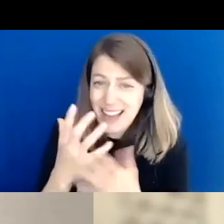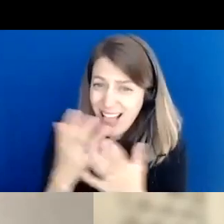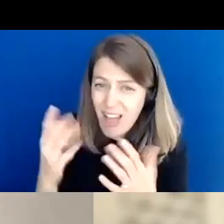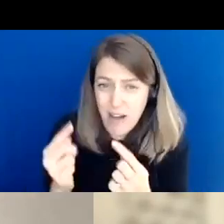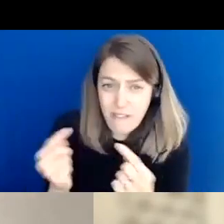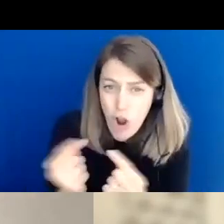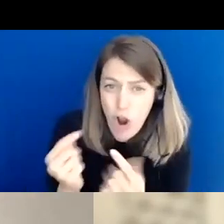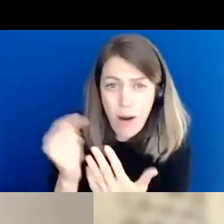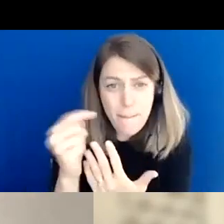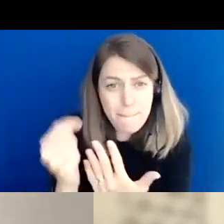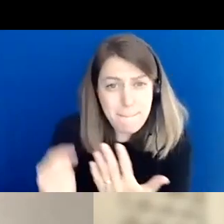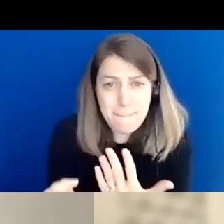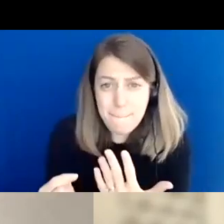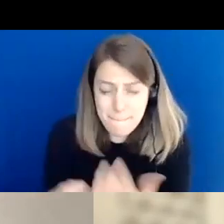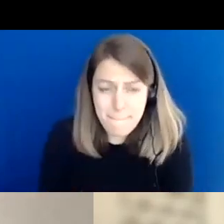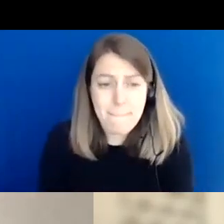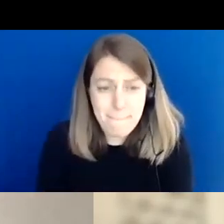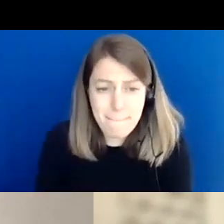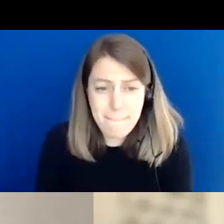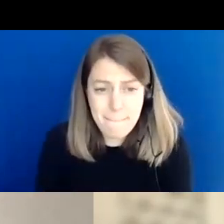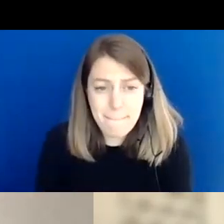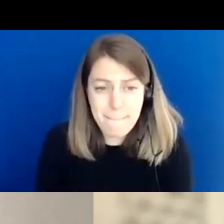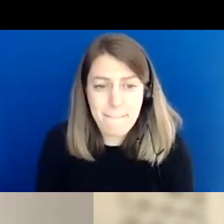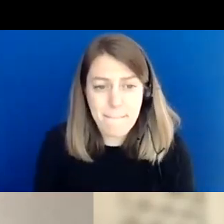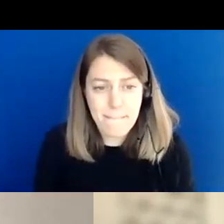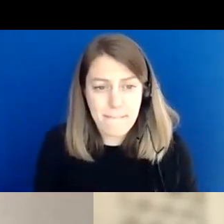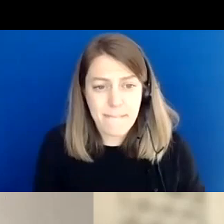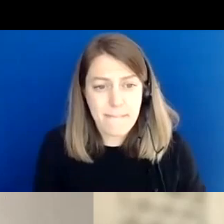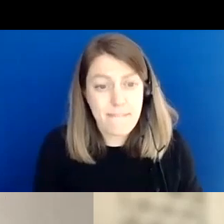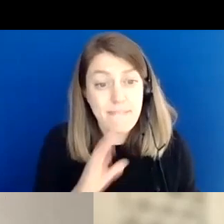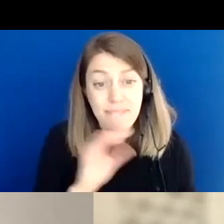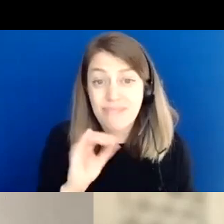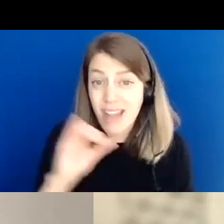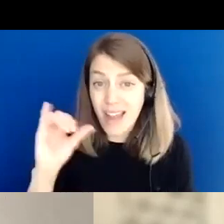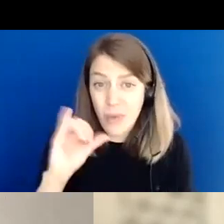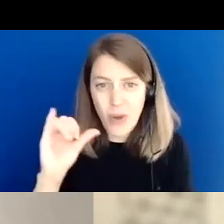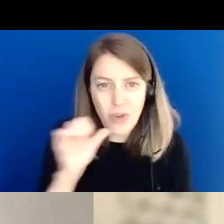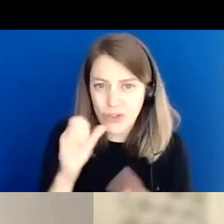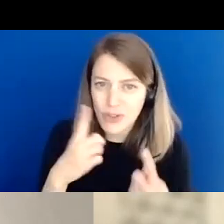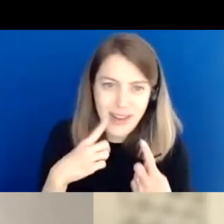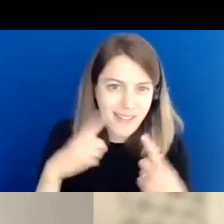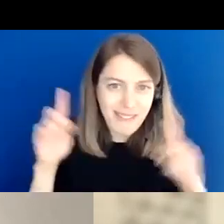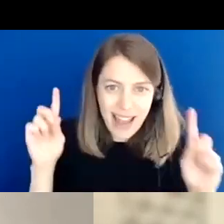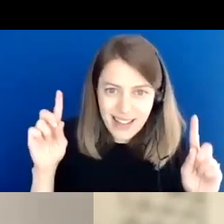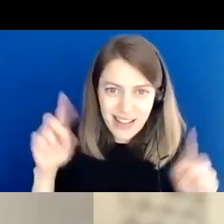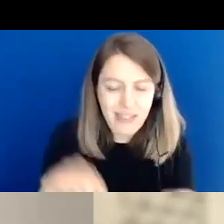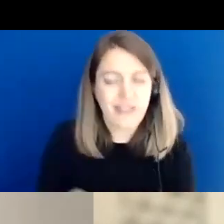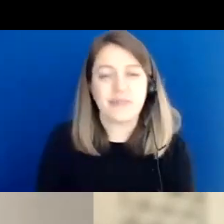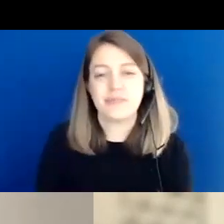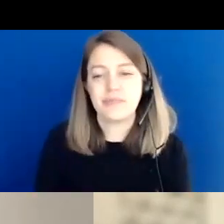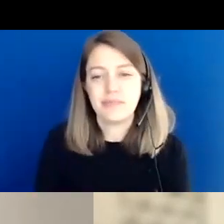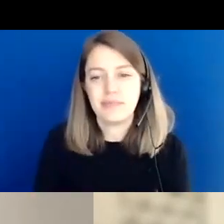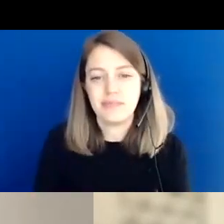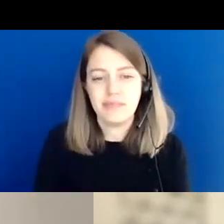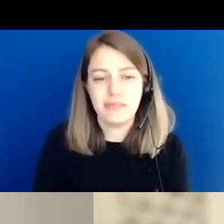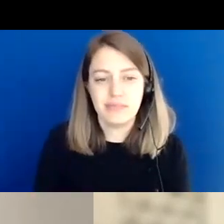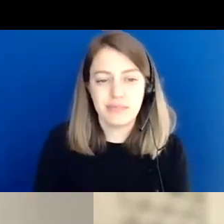That it was also largely ineffective, that it did things on a short-term basis,